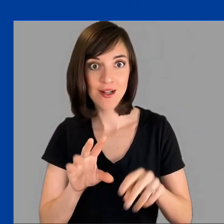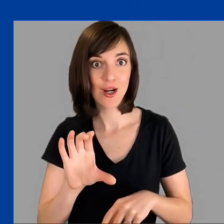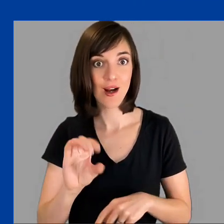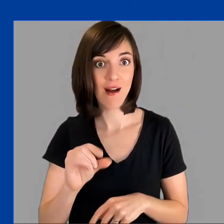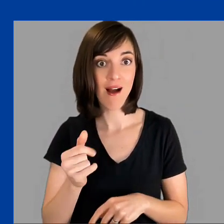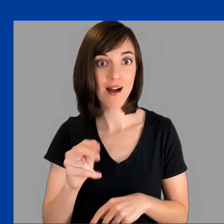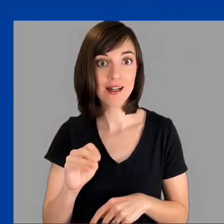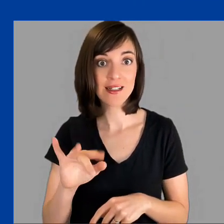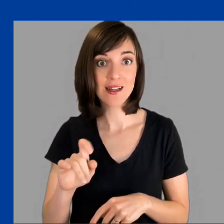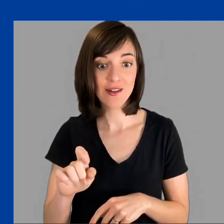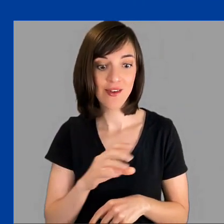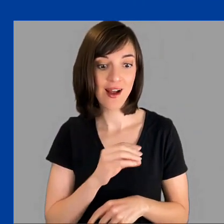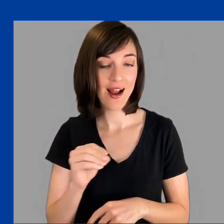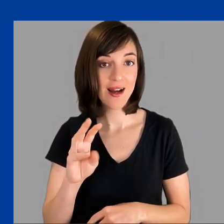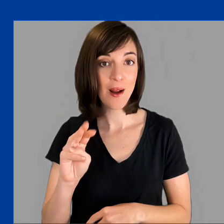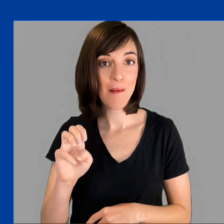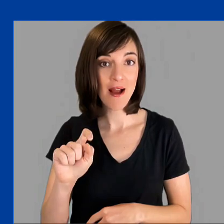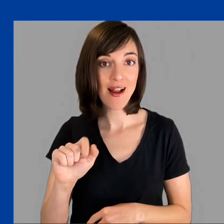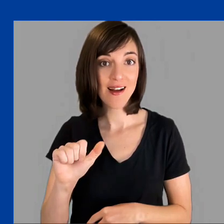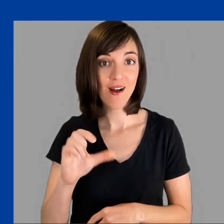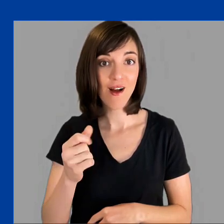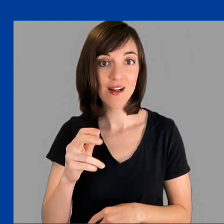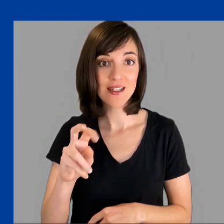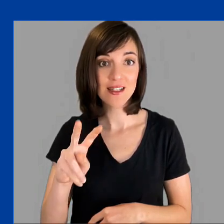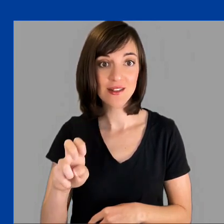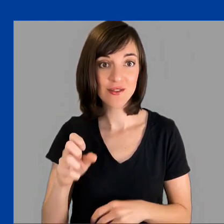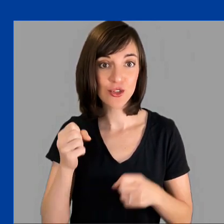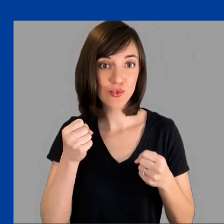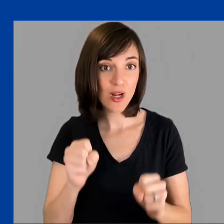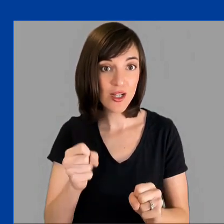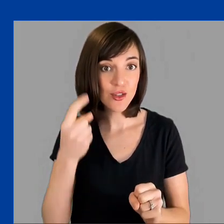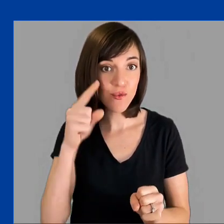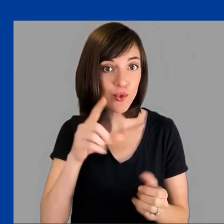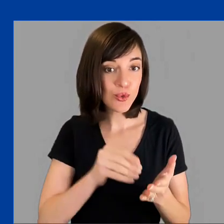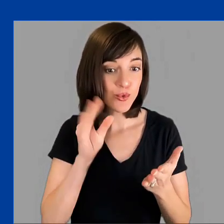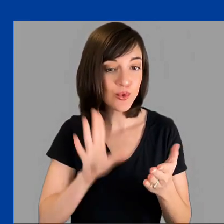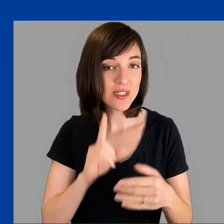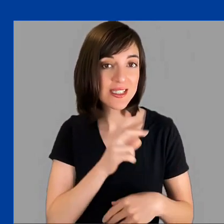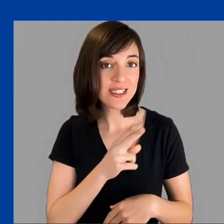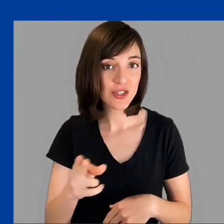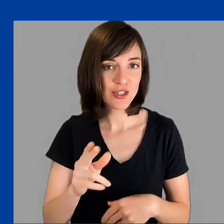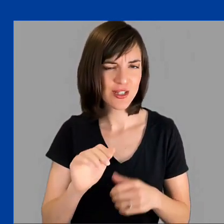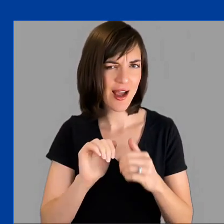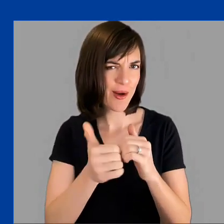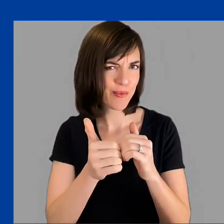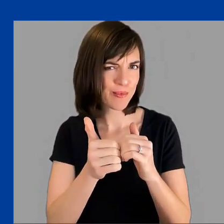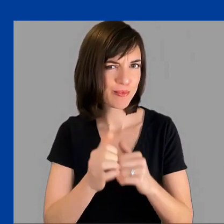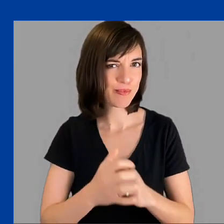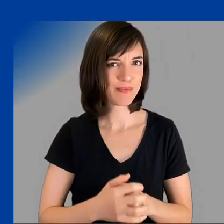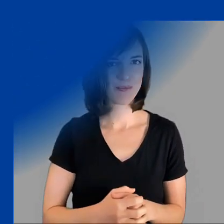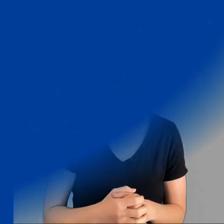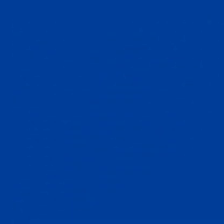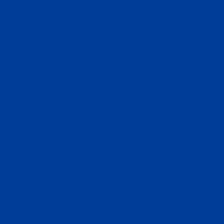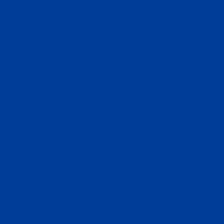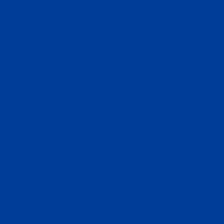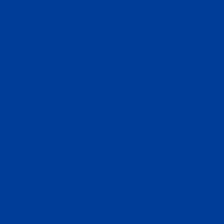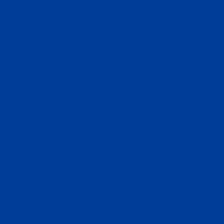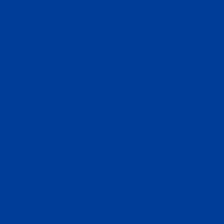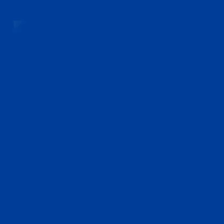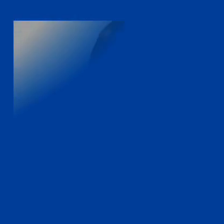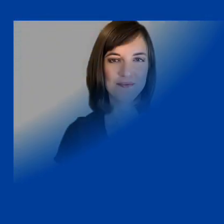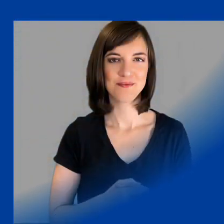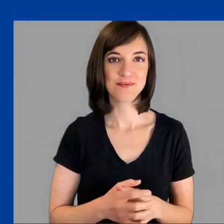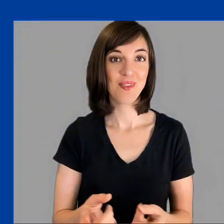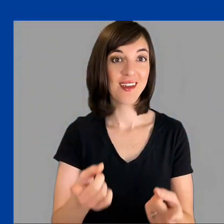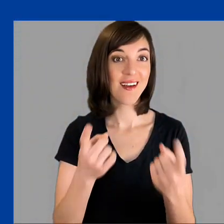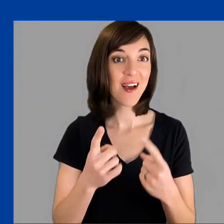implement, and monitor the use of cognitive and metacognitive strategies for students who are DHH?